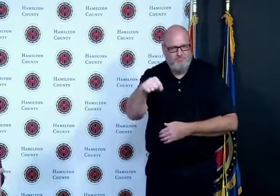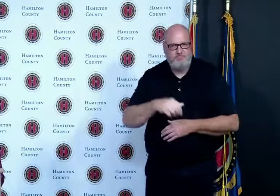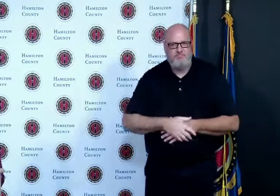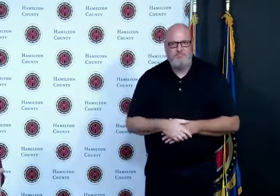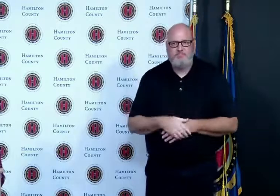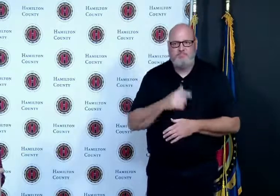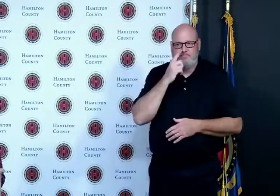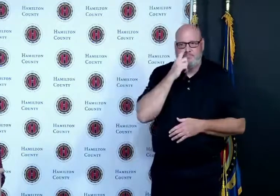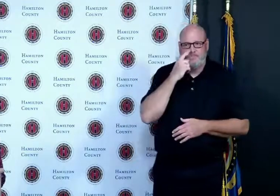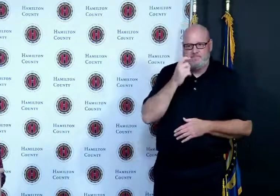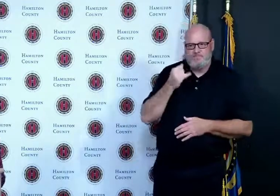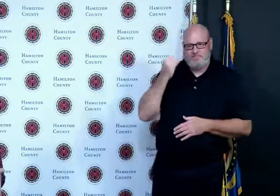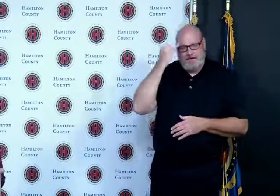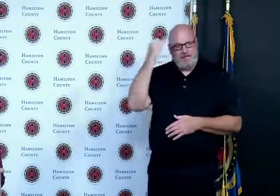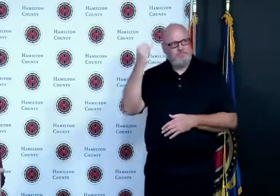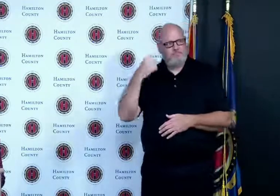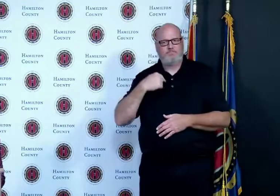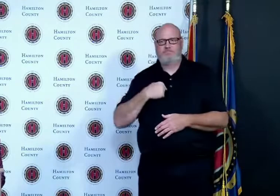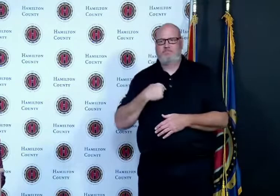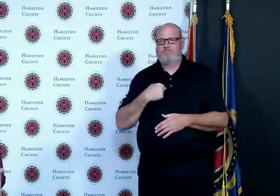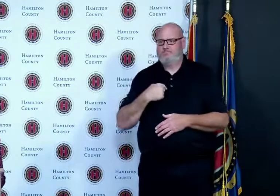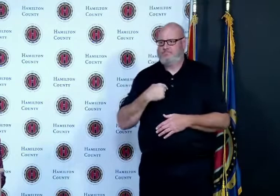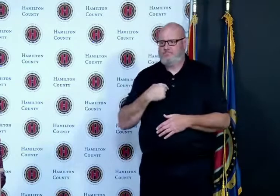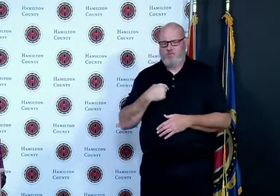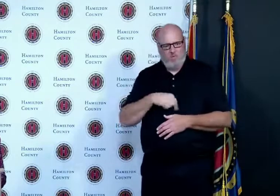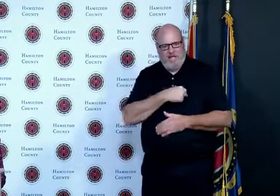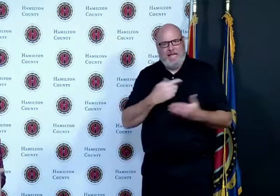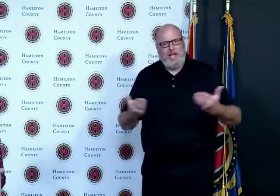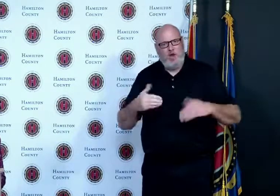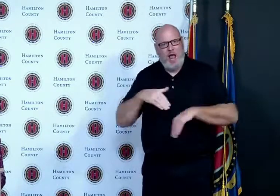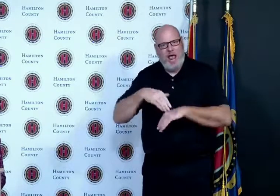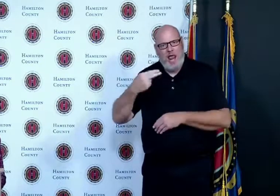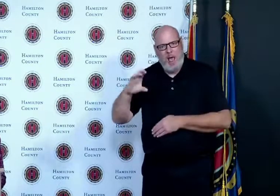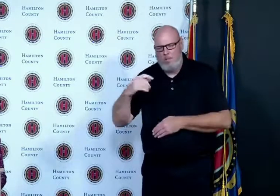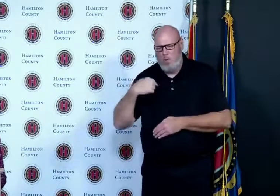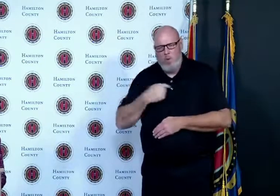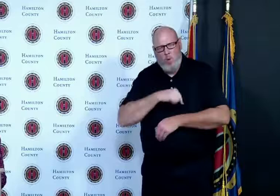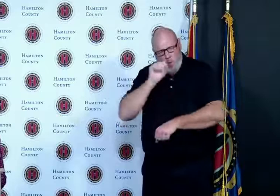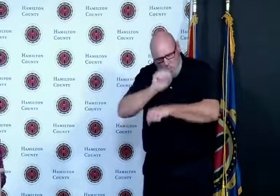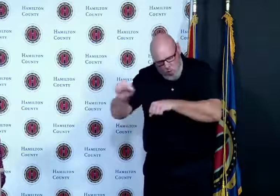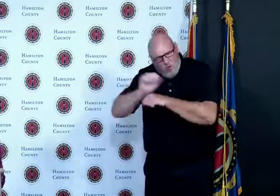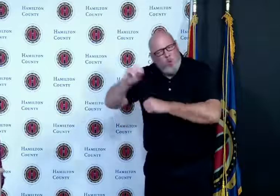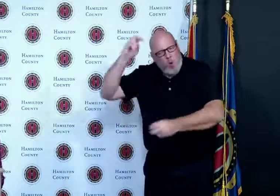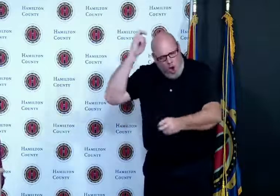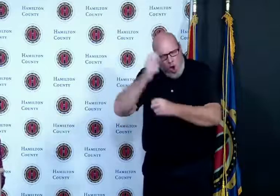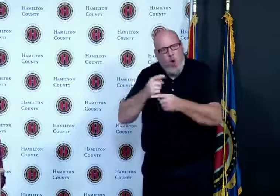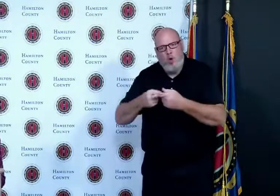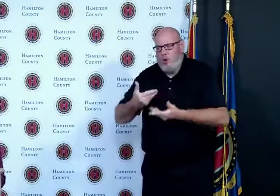throughout the community also we've reached out to businesses we've reached out to housing complexes